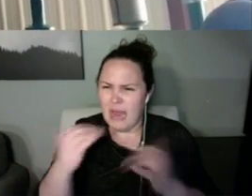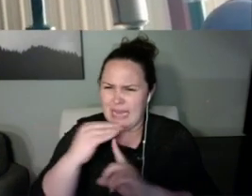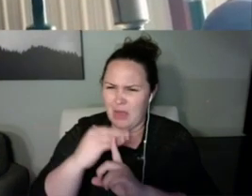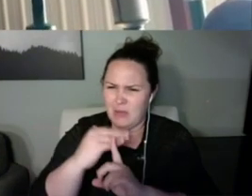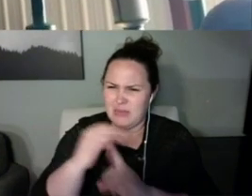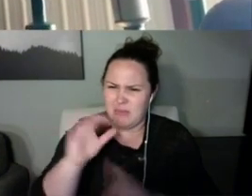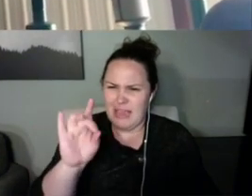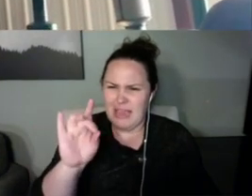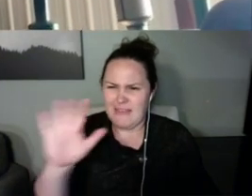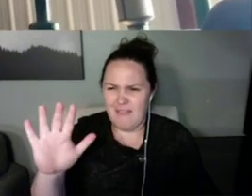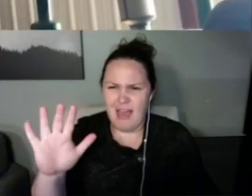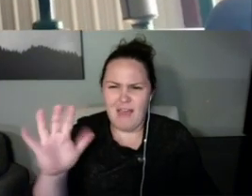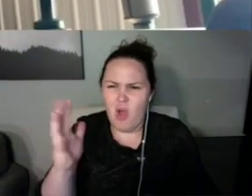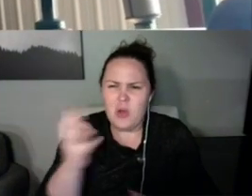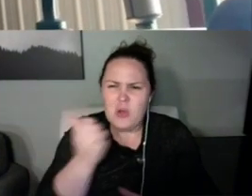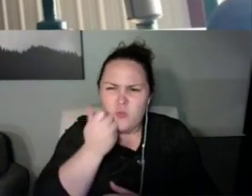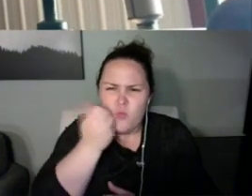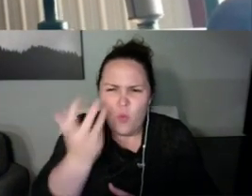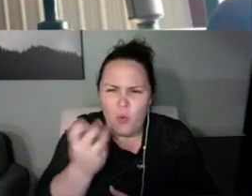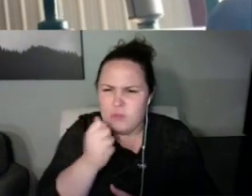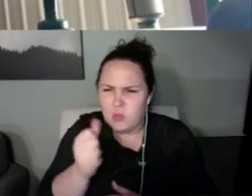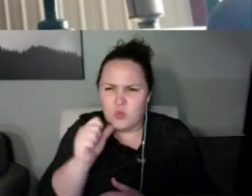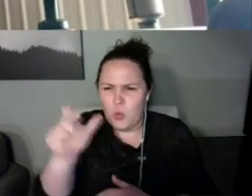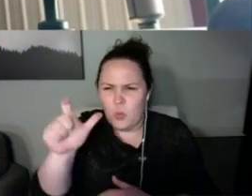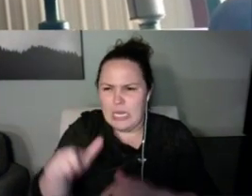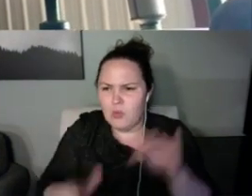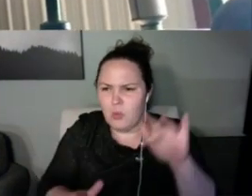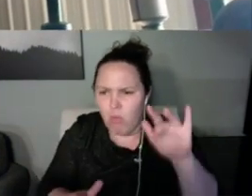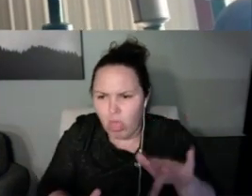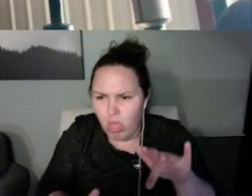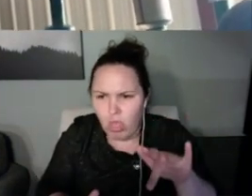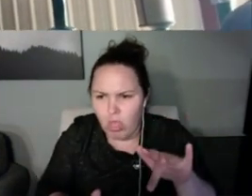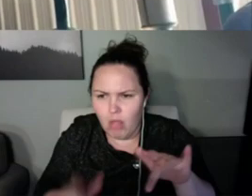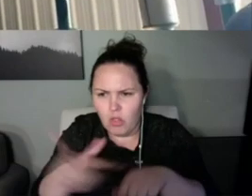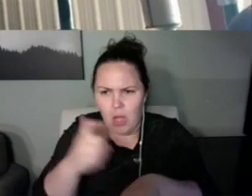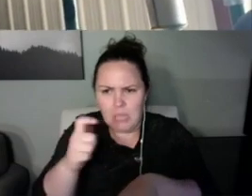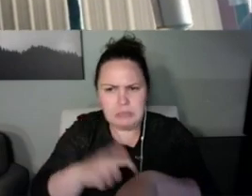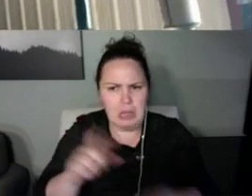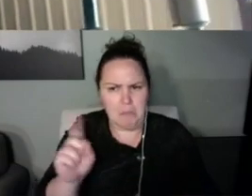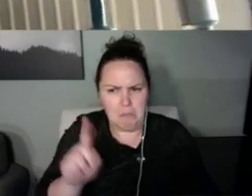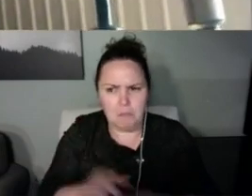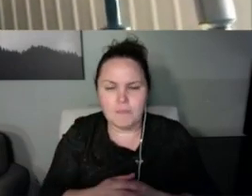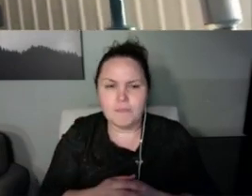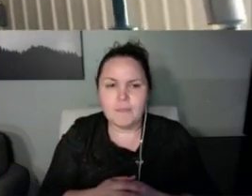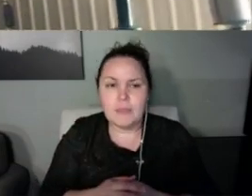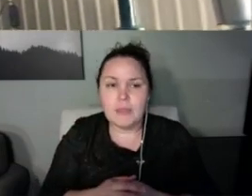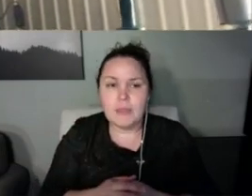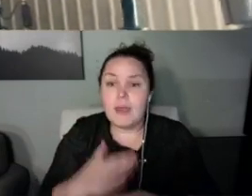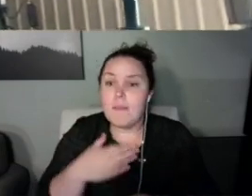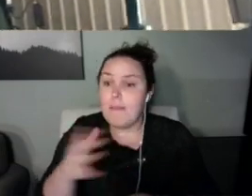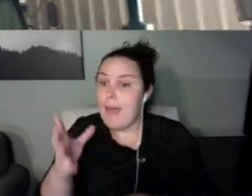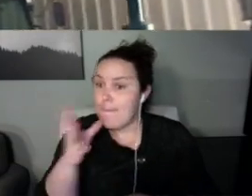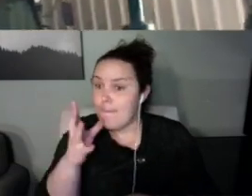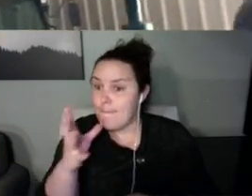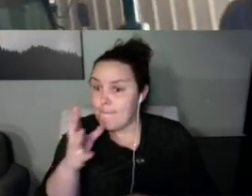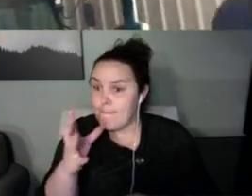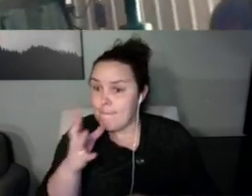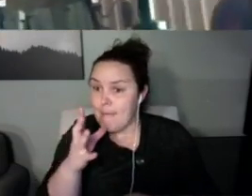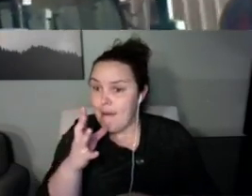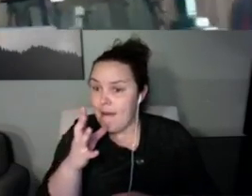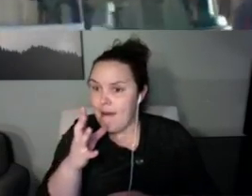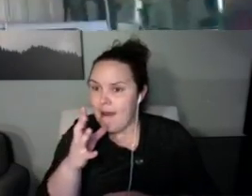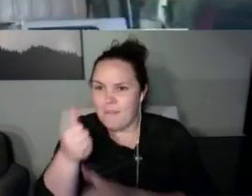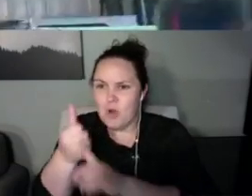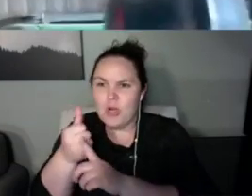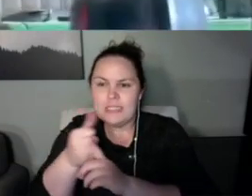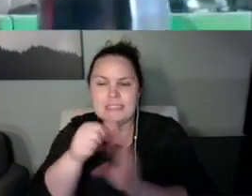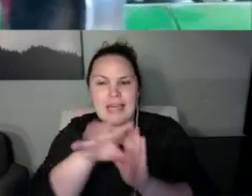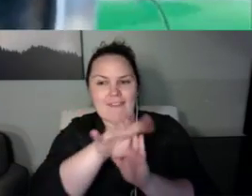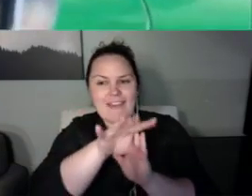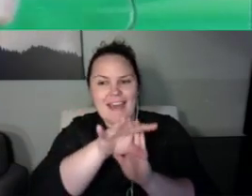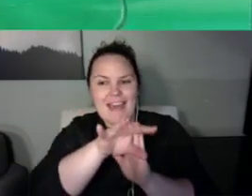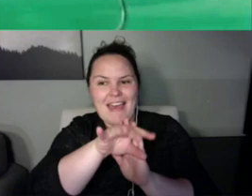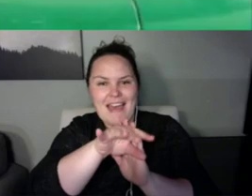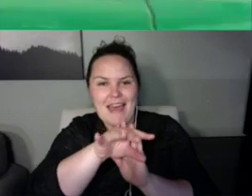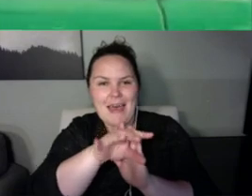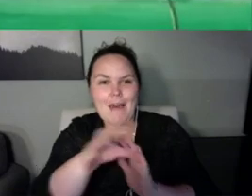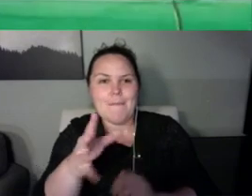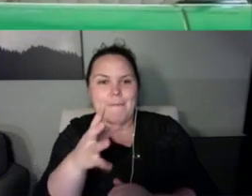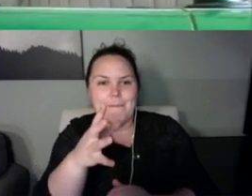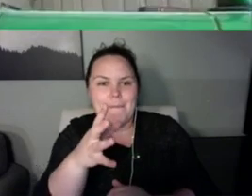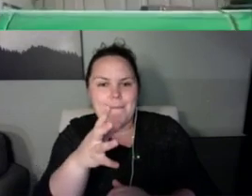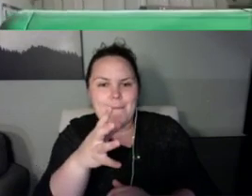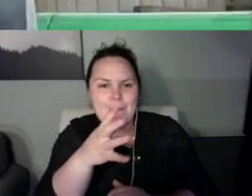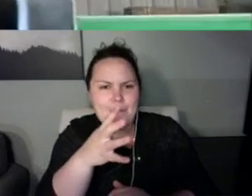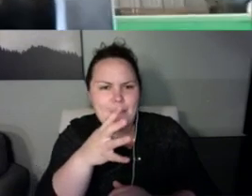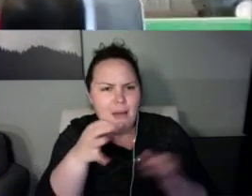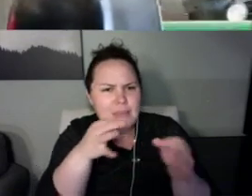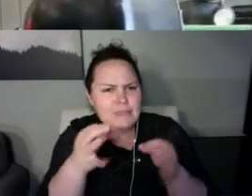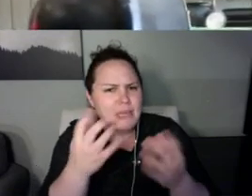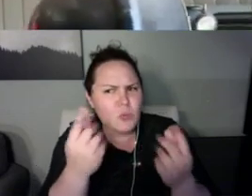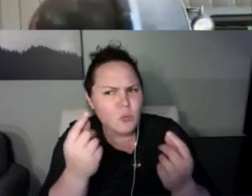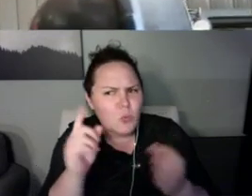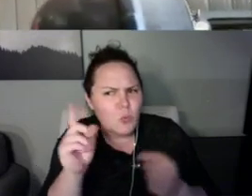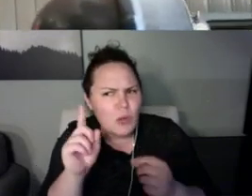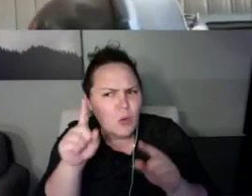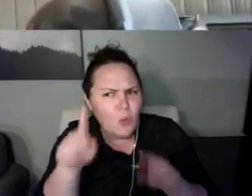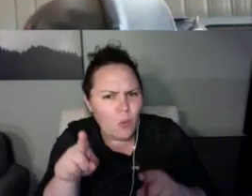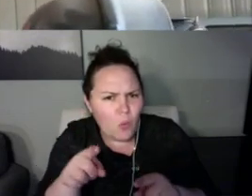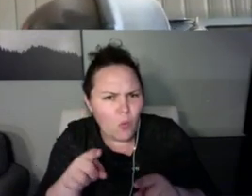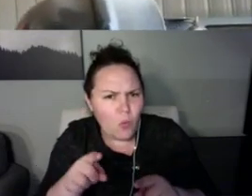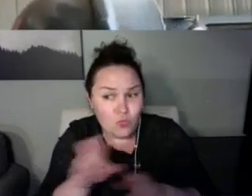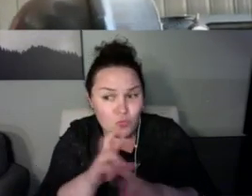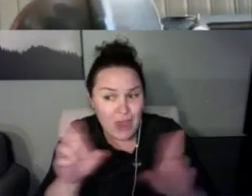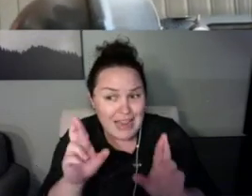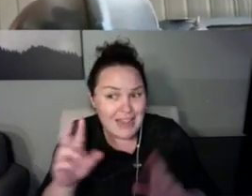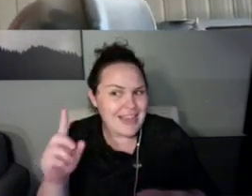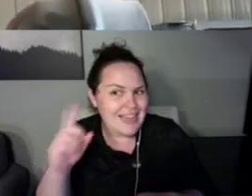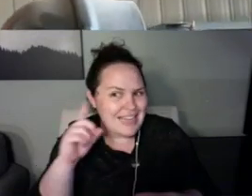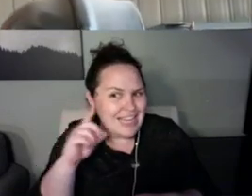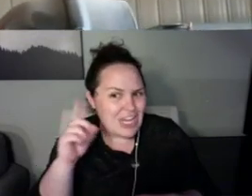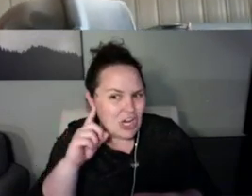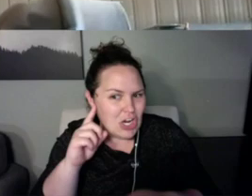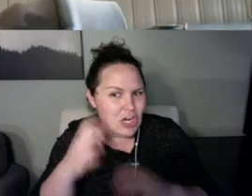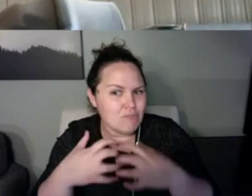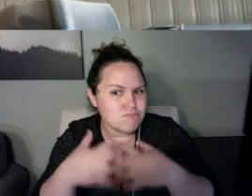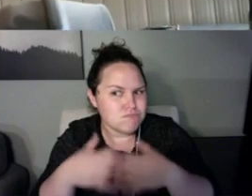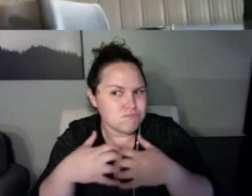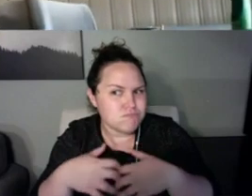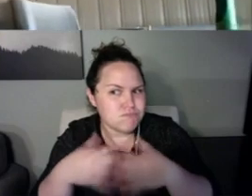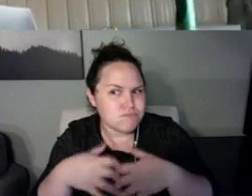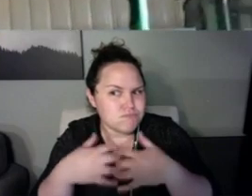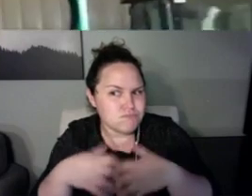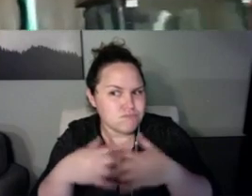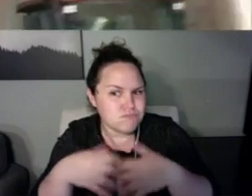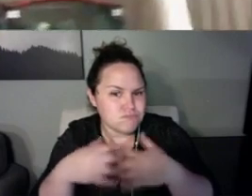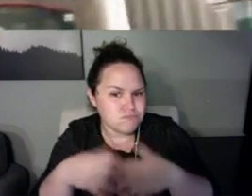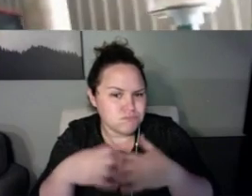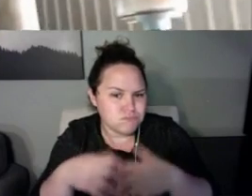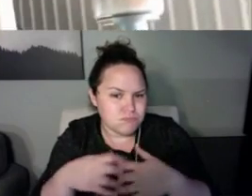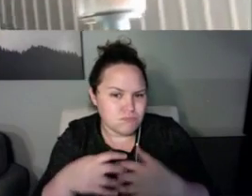my throttle set that controls how much fuel is pulled into the motor. So I'm going to